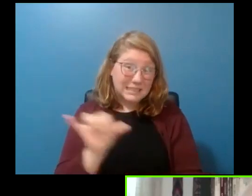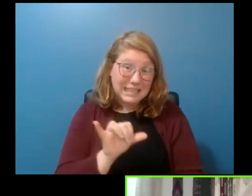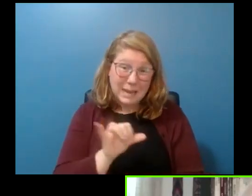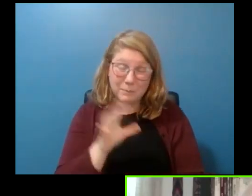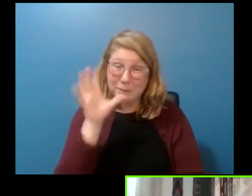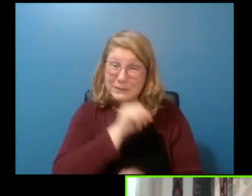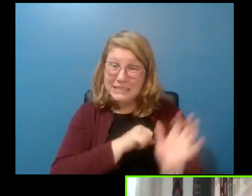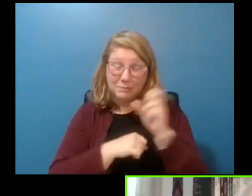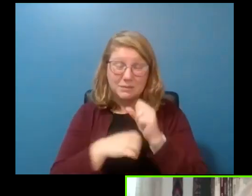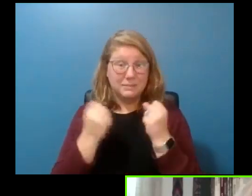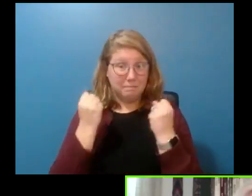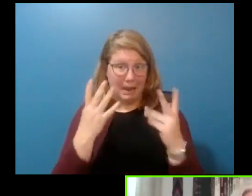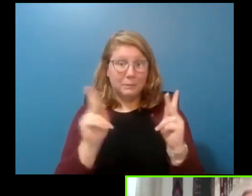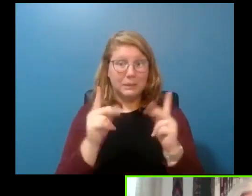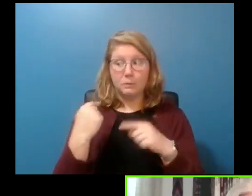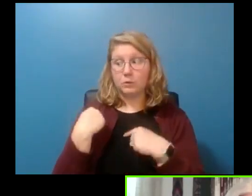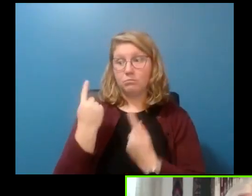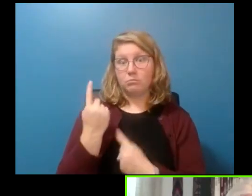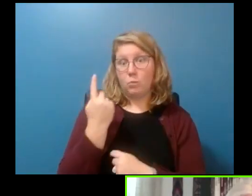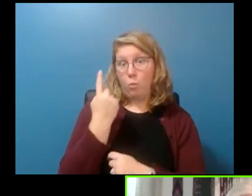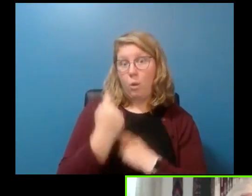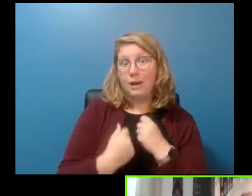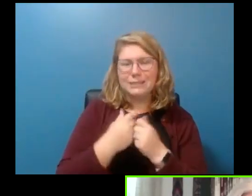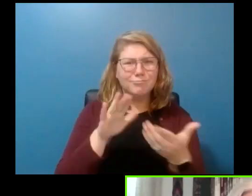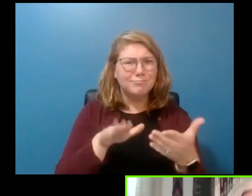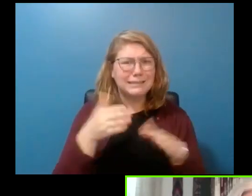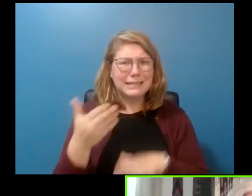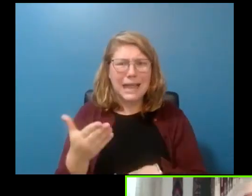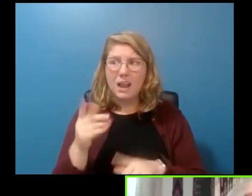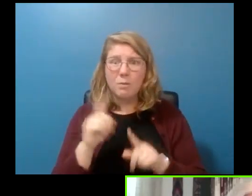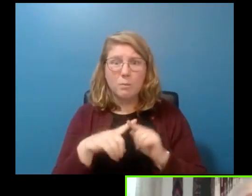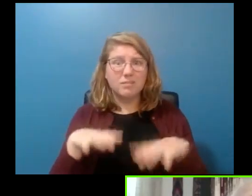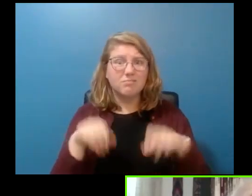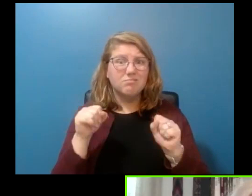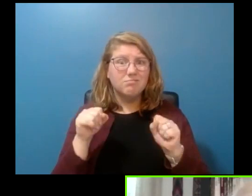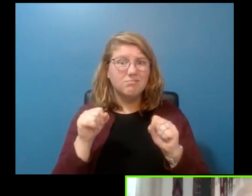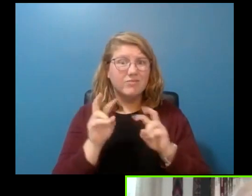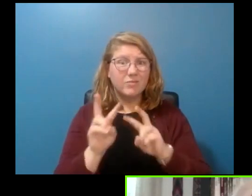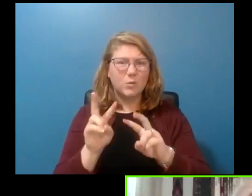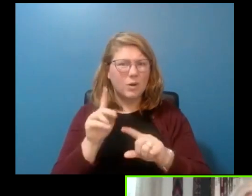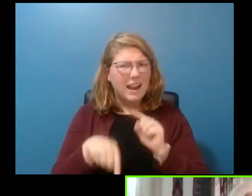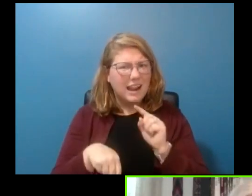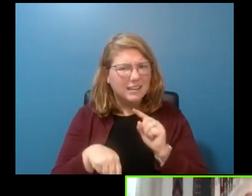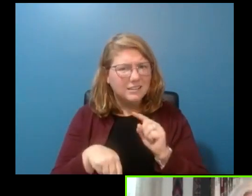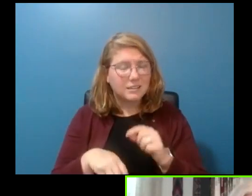eviction moratorium goes away. Will they lose housing, those kind of things.